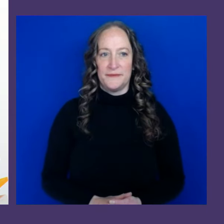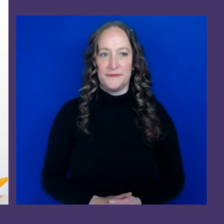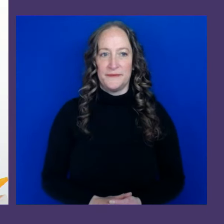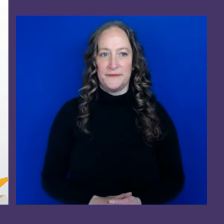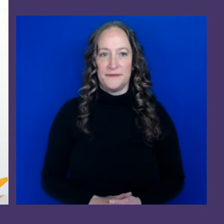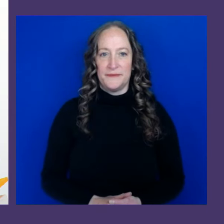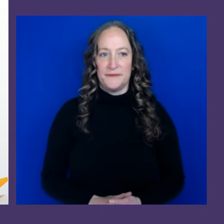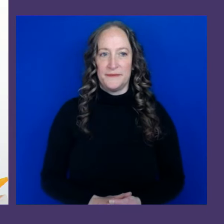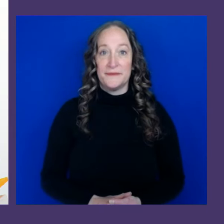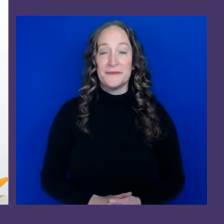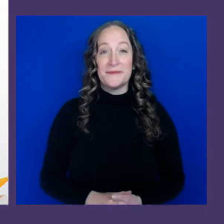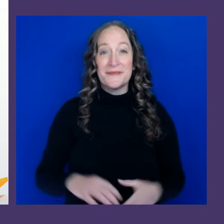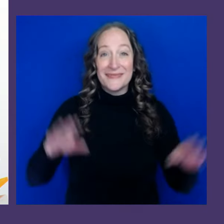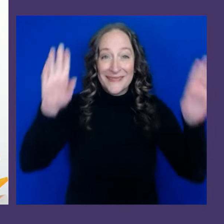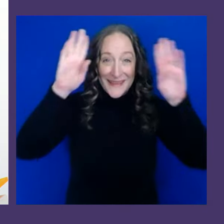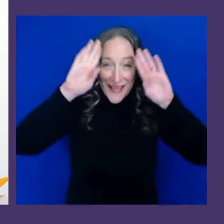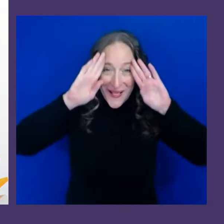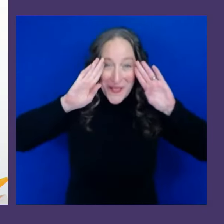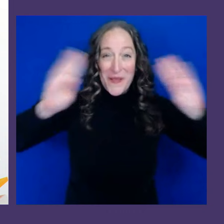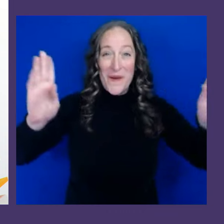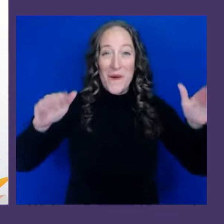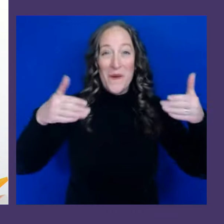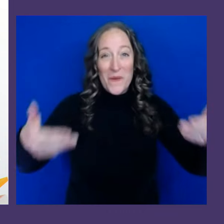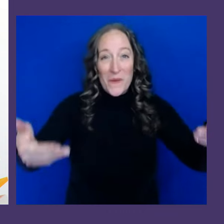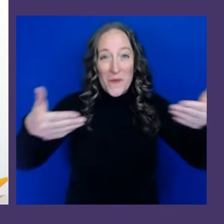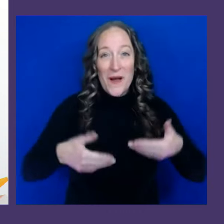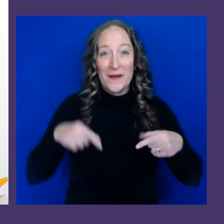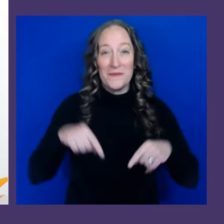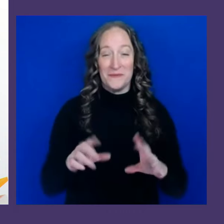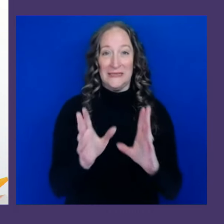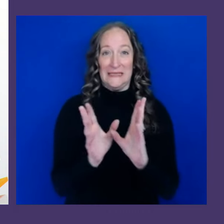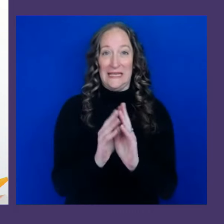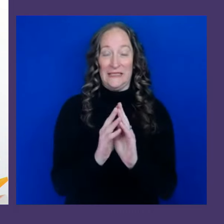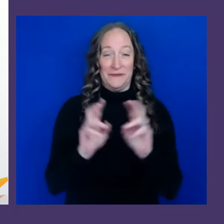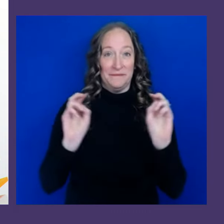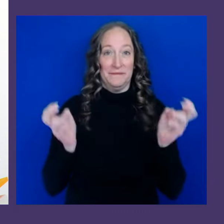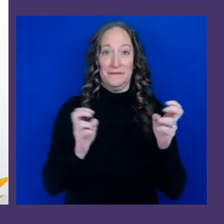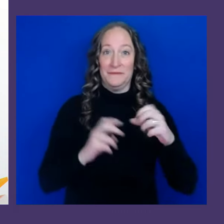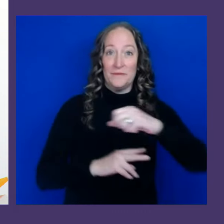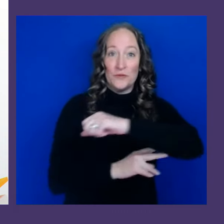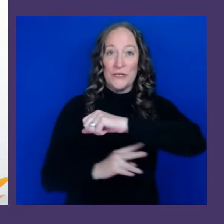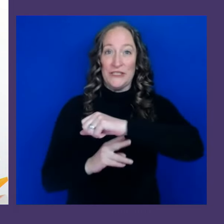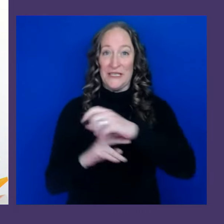Anne Taylor: Hello, and welcome to the session on bridging the disability divide with AI.